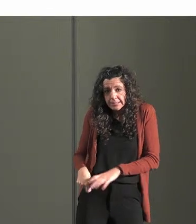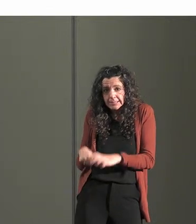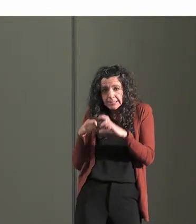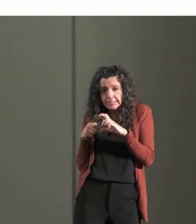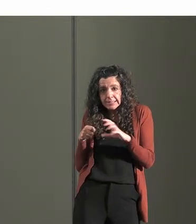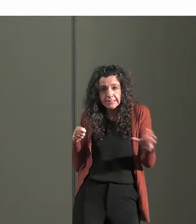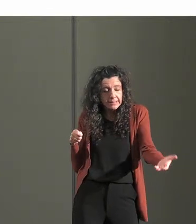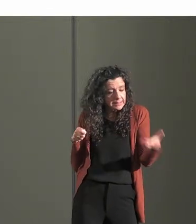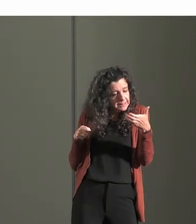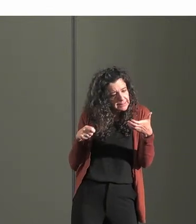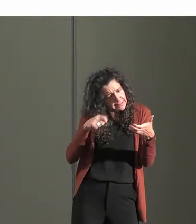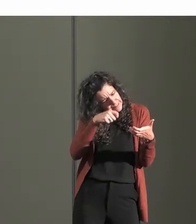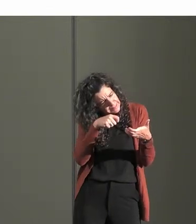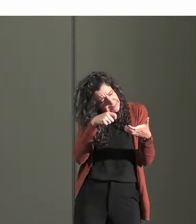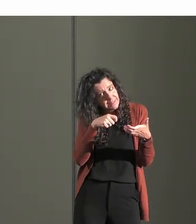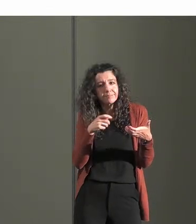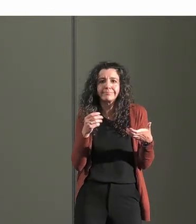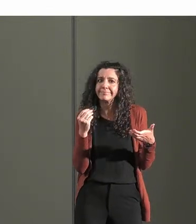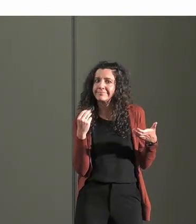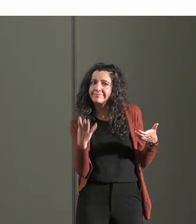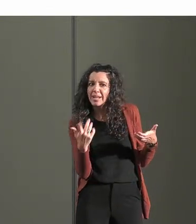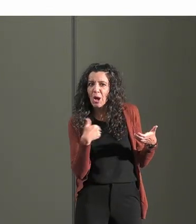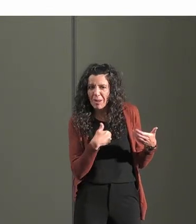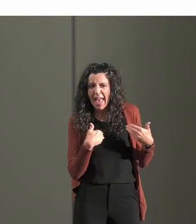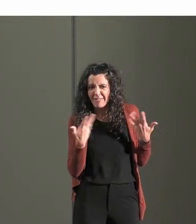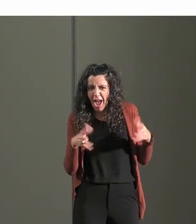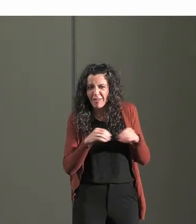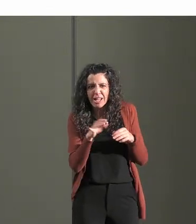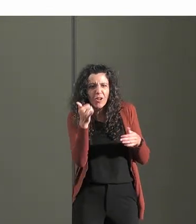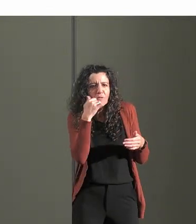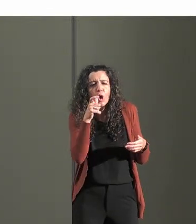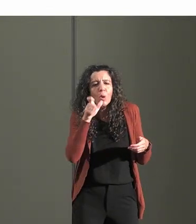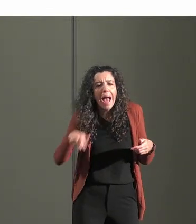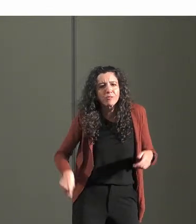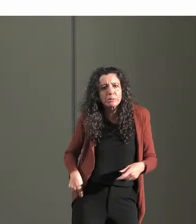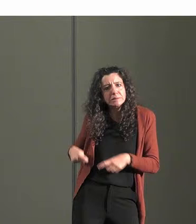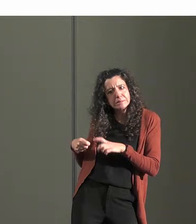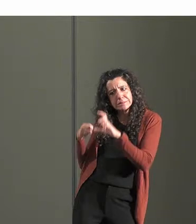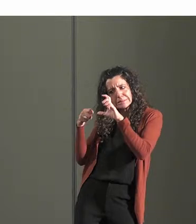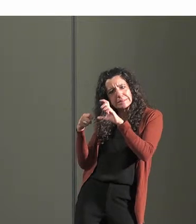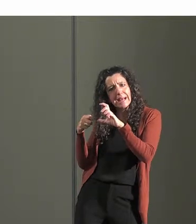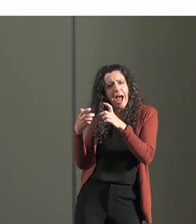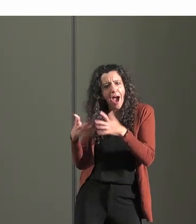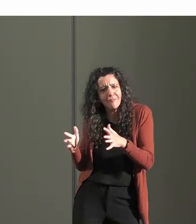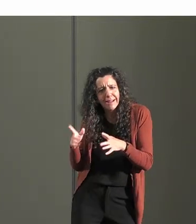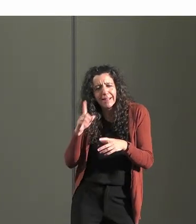magnifier and use it to look at their phone. Pro tip, we have